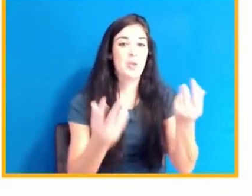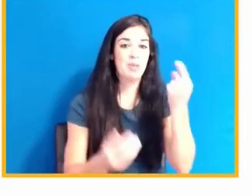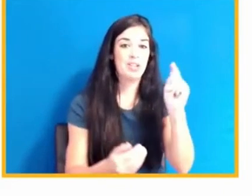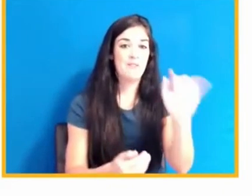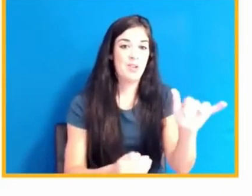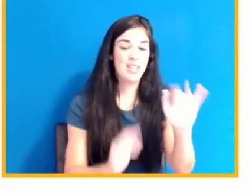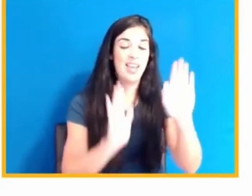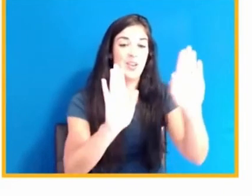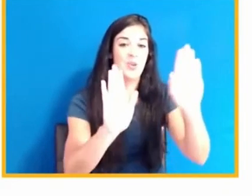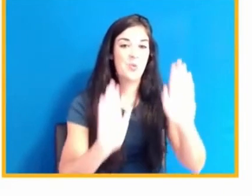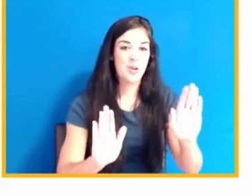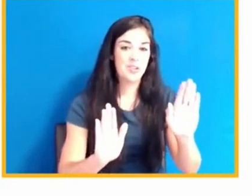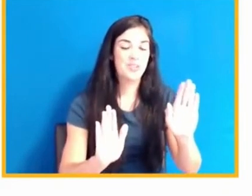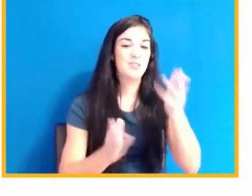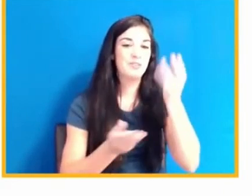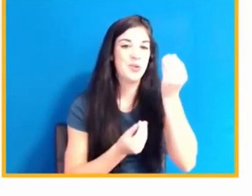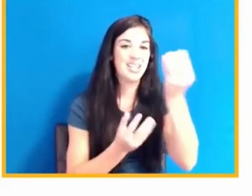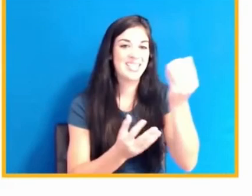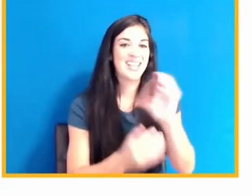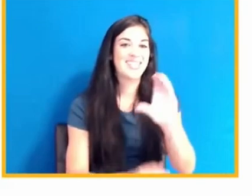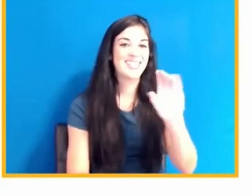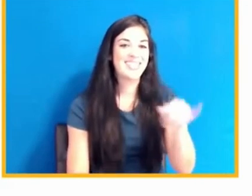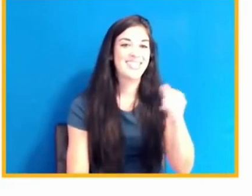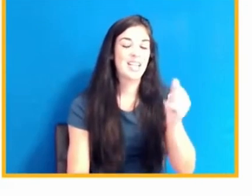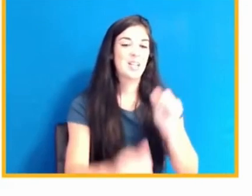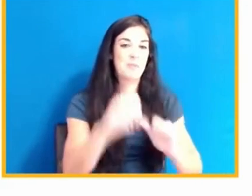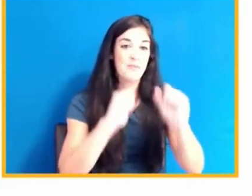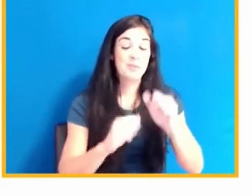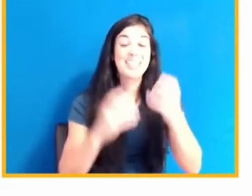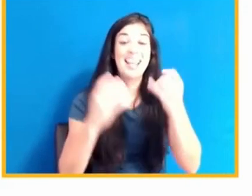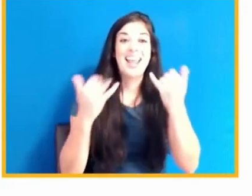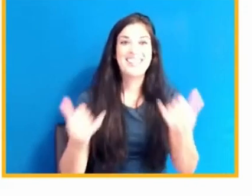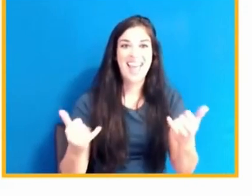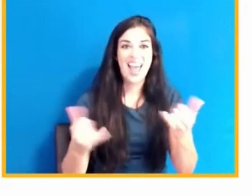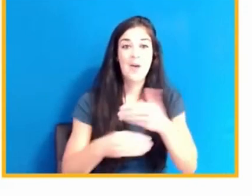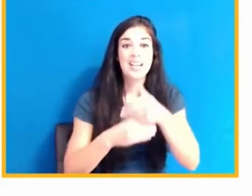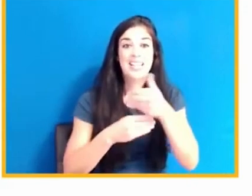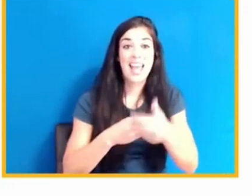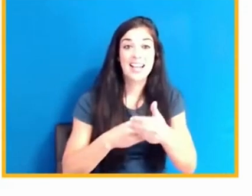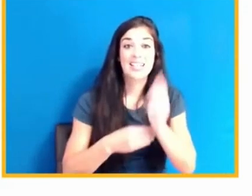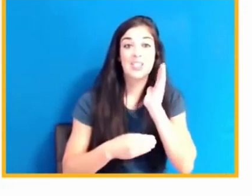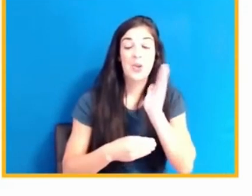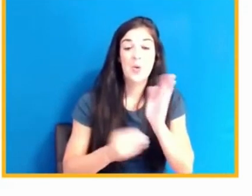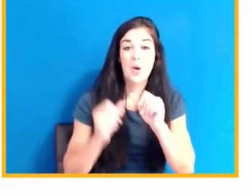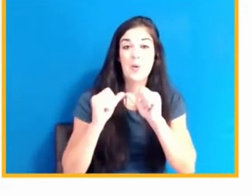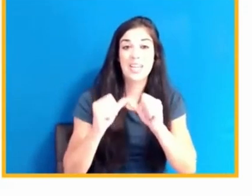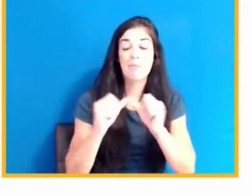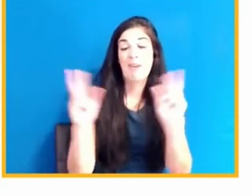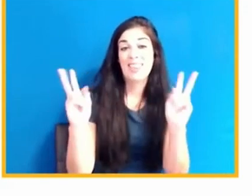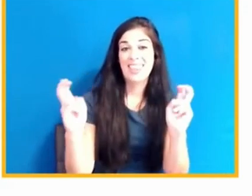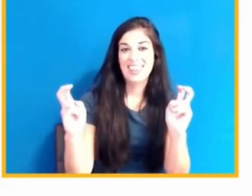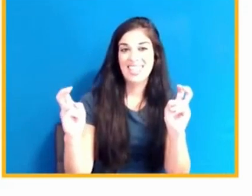that wonderful insight into CJ's performance. Now coming up, we're gonna keep on the theme of some,